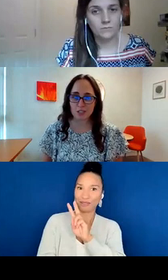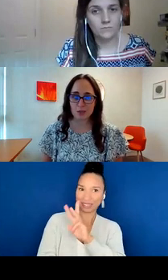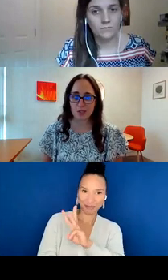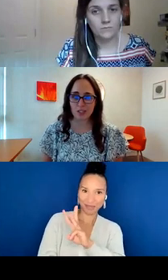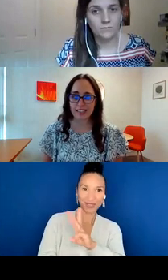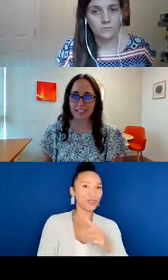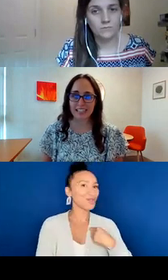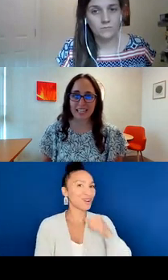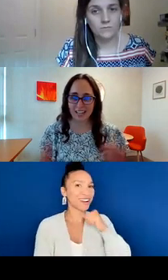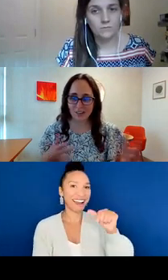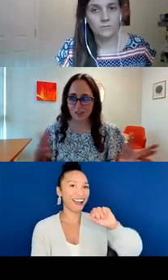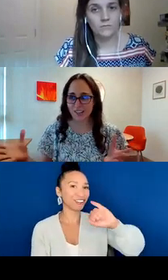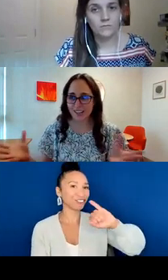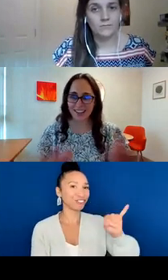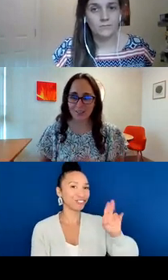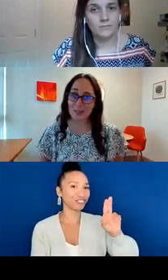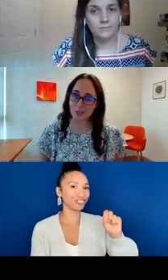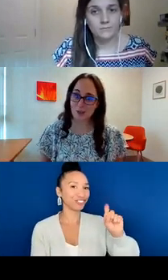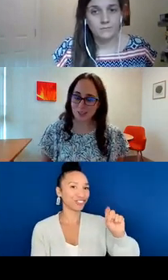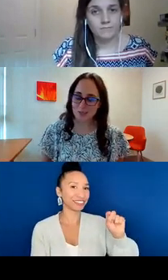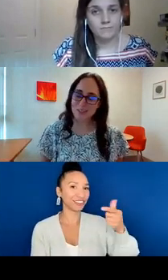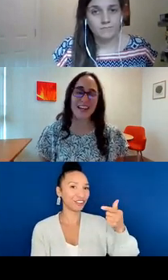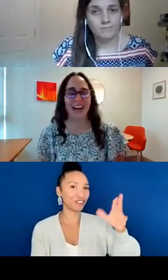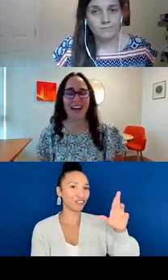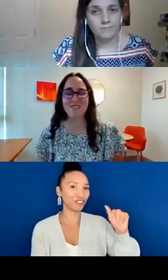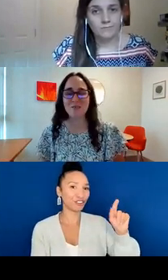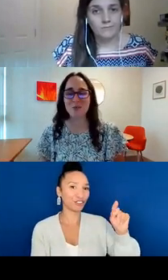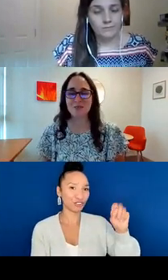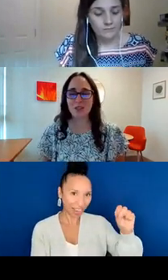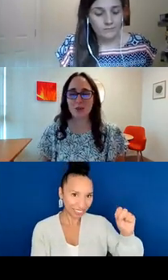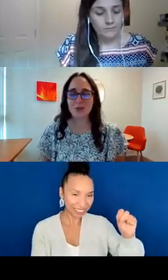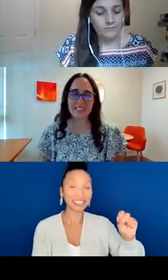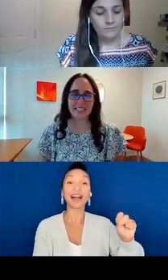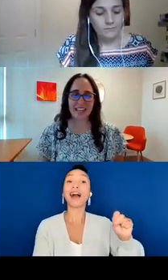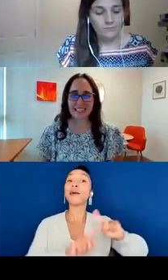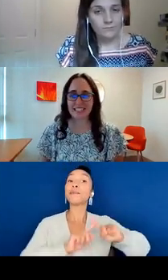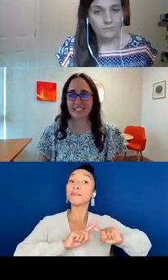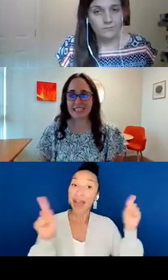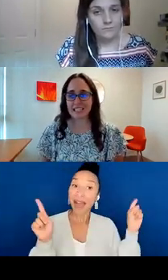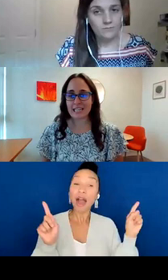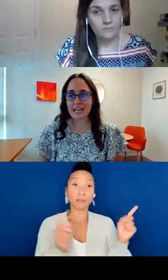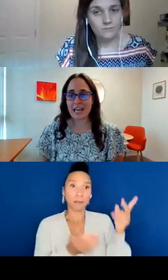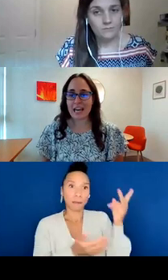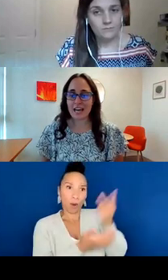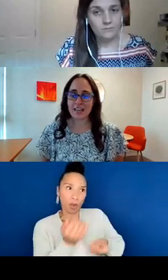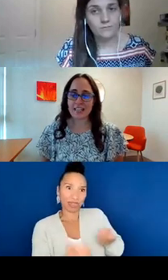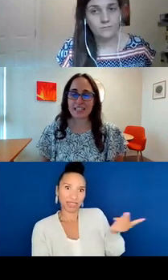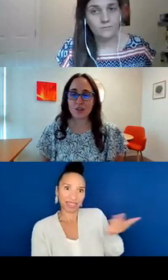But we do certainly engage, especially OVW, both of those entities.